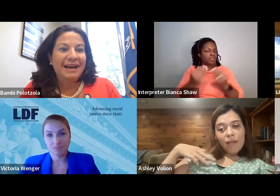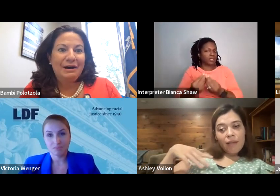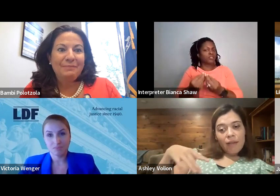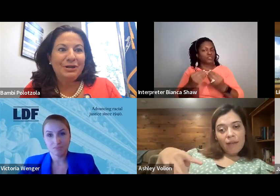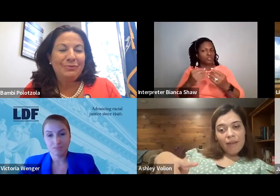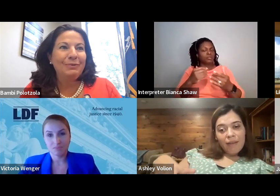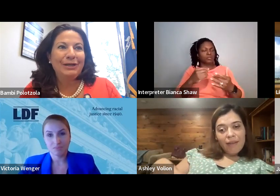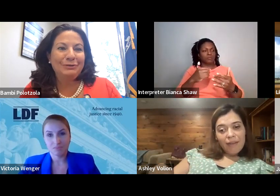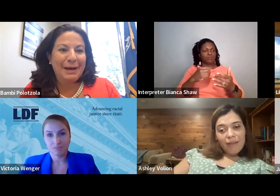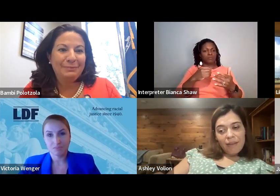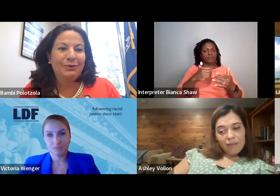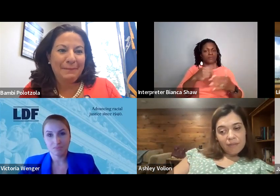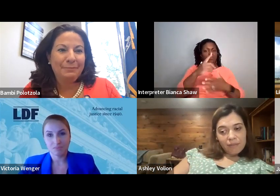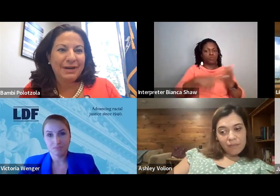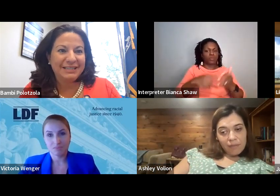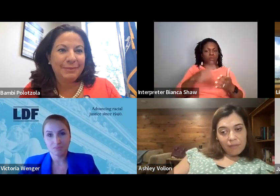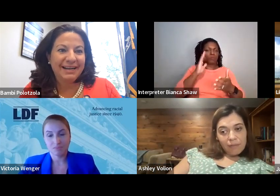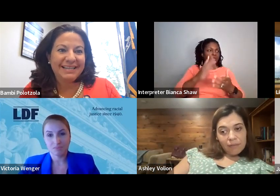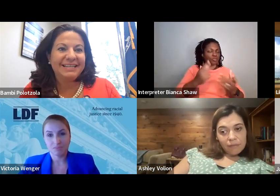What would he do about employing people with disabilities?